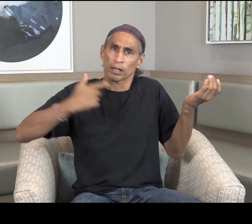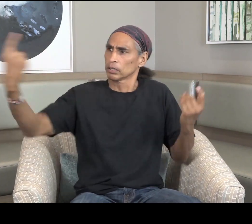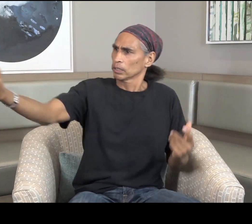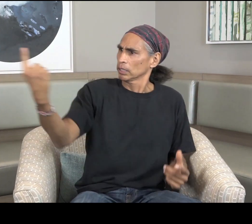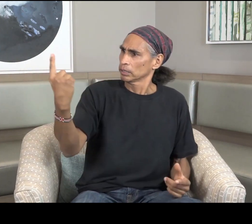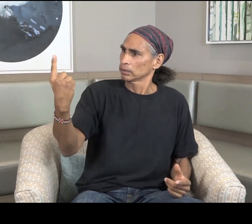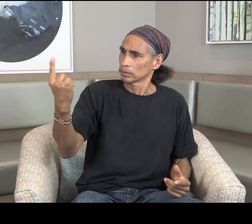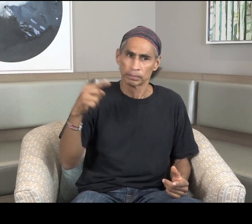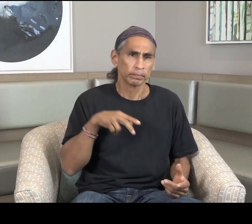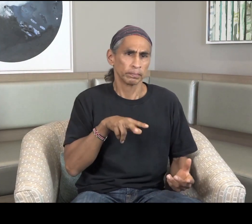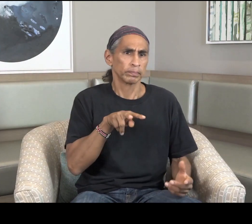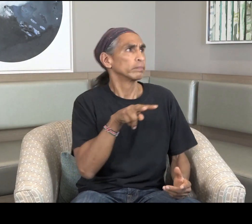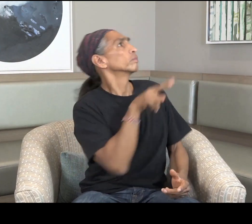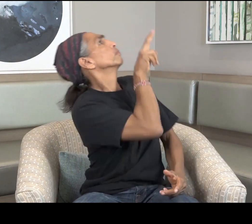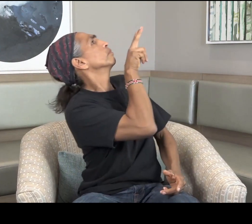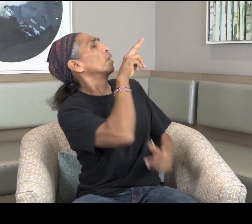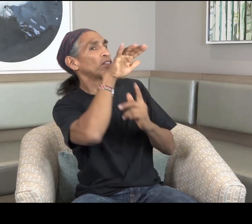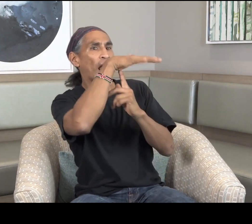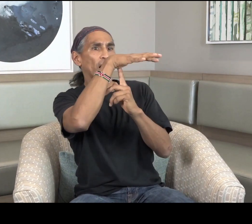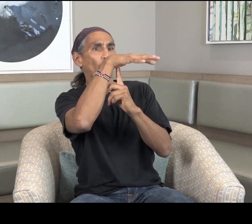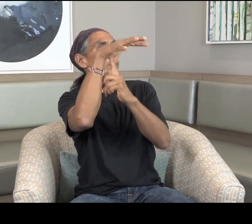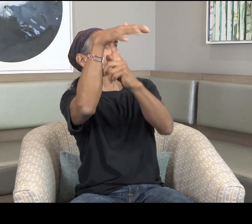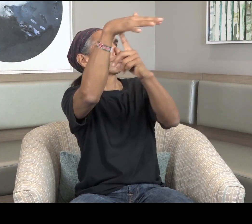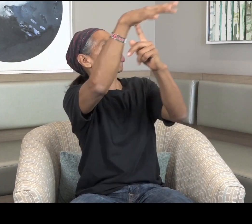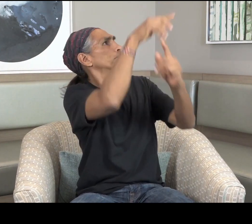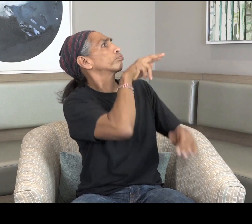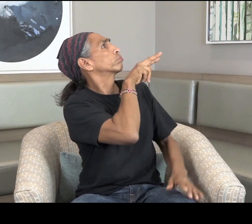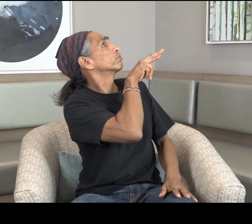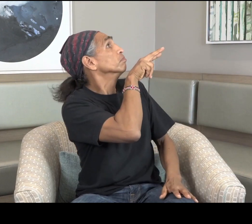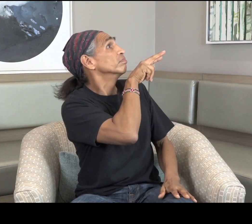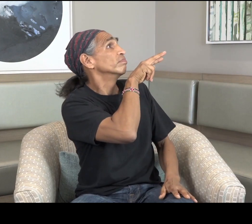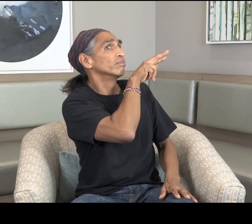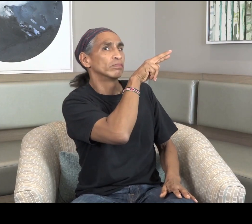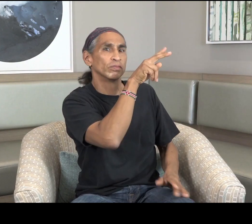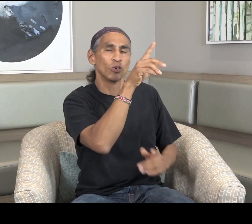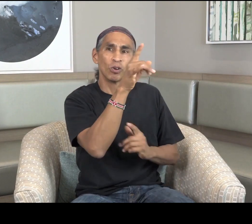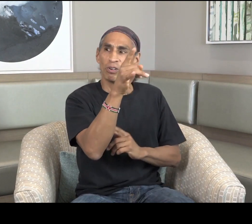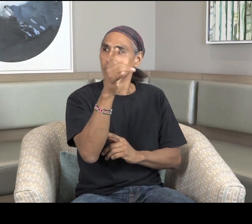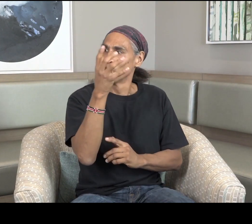I’m sorry. It’s funny cause